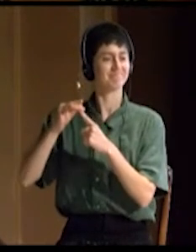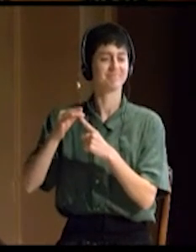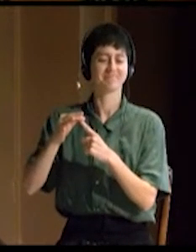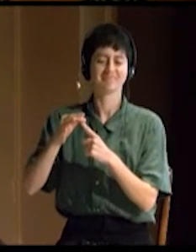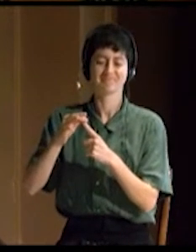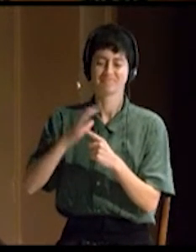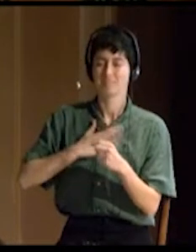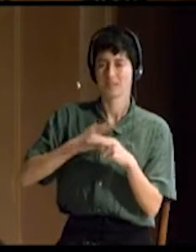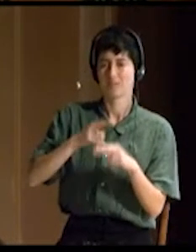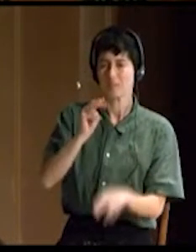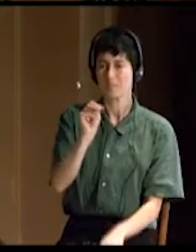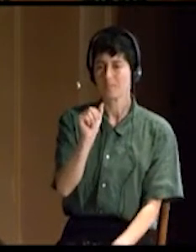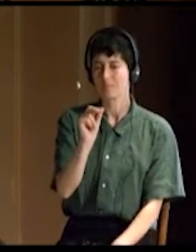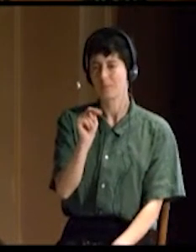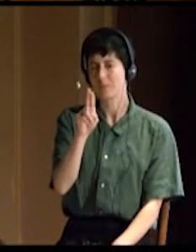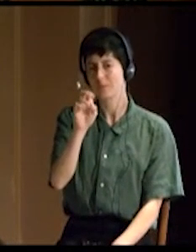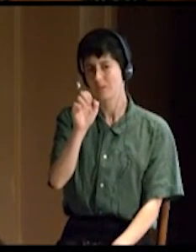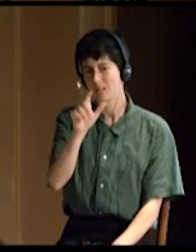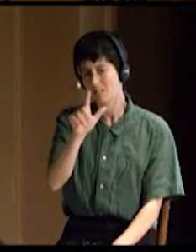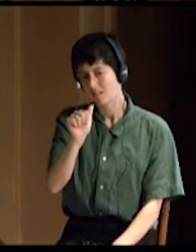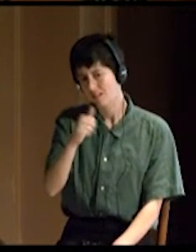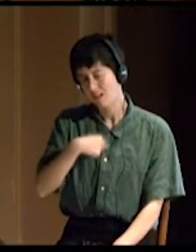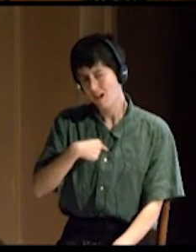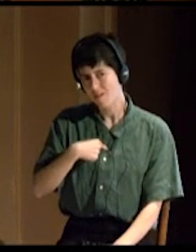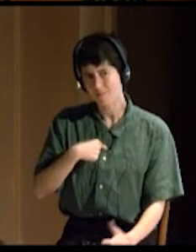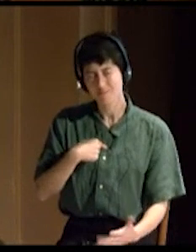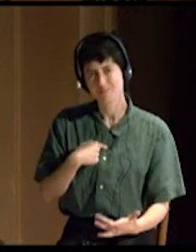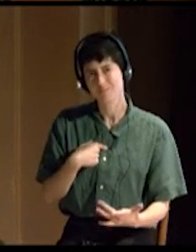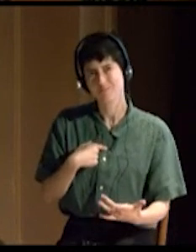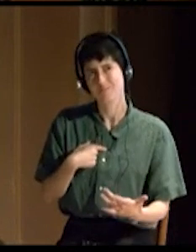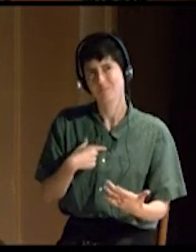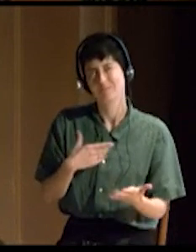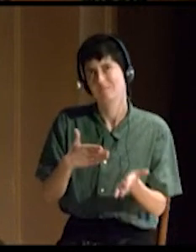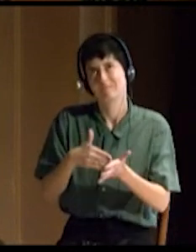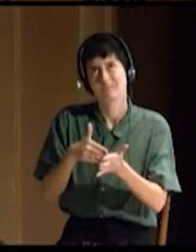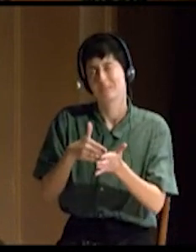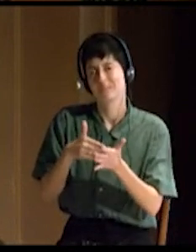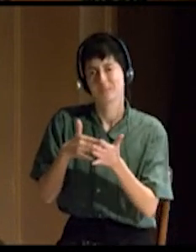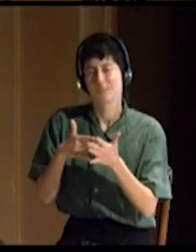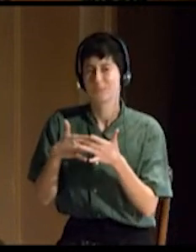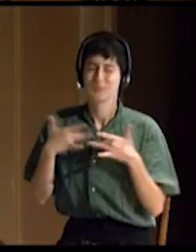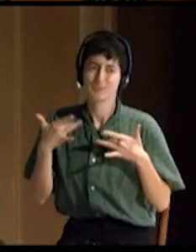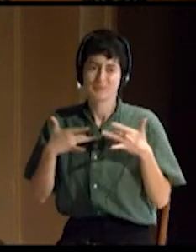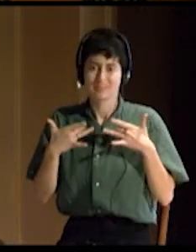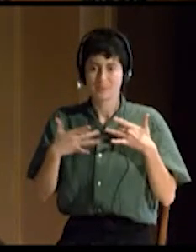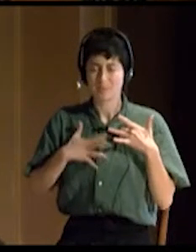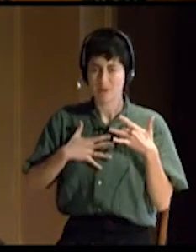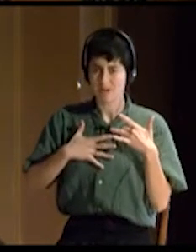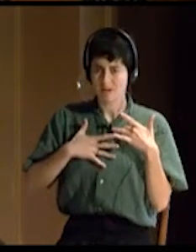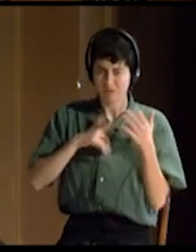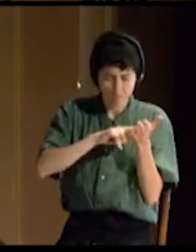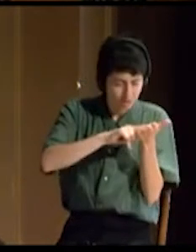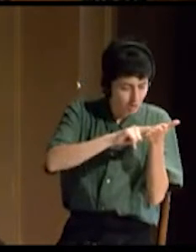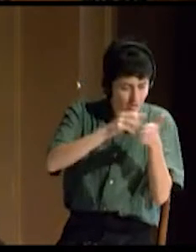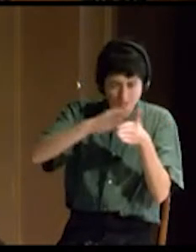and I'm really again, excited to share with you some of the results of my research that I've done